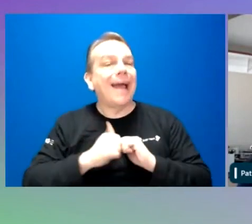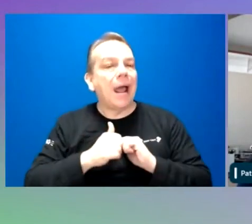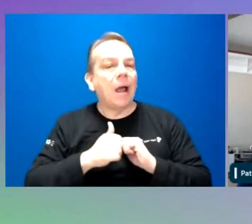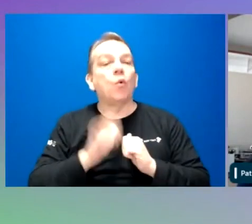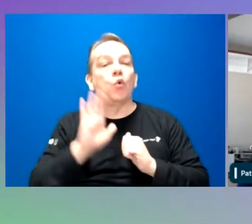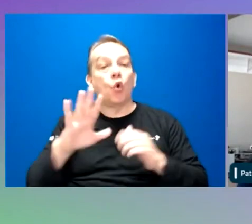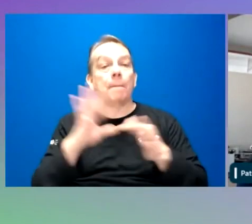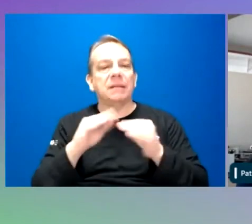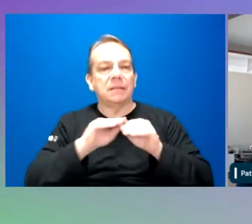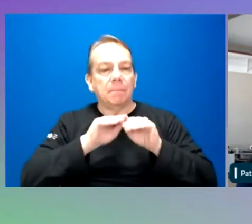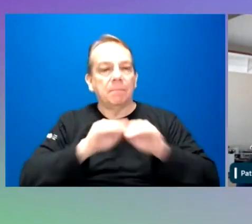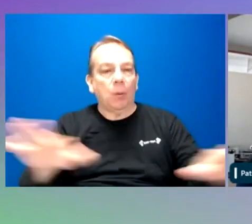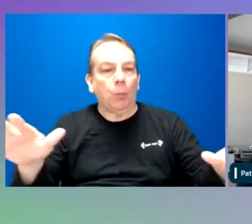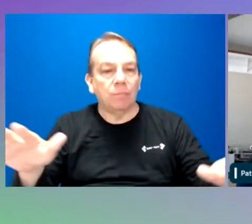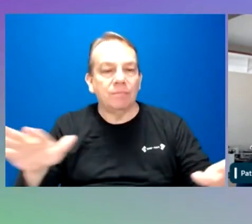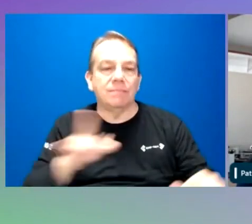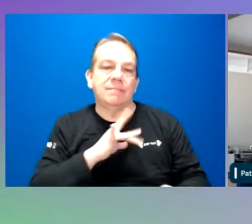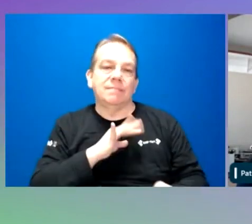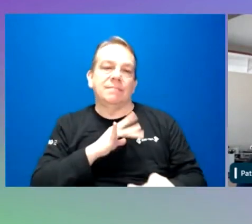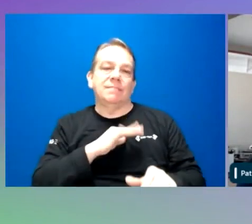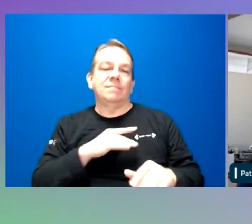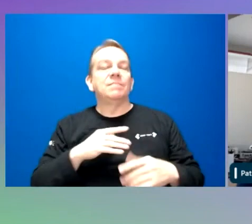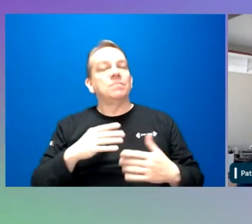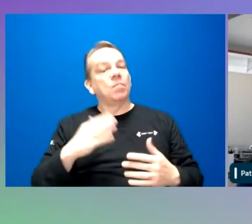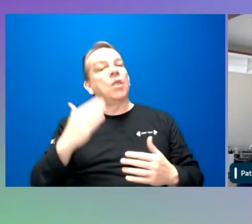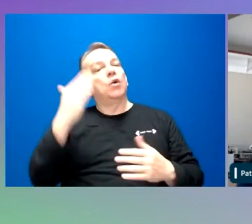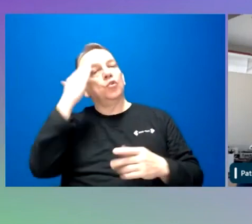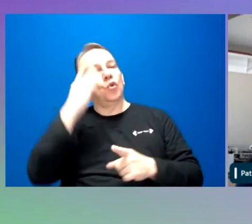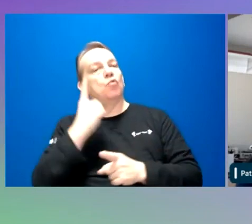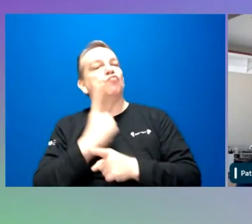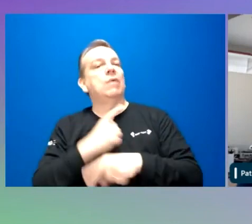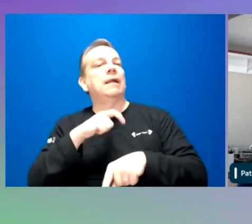that you want. No one to step away. You do. You don't want to